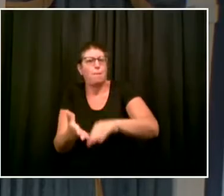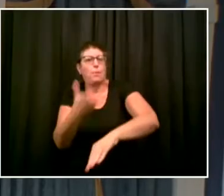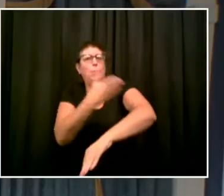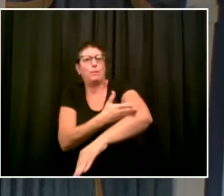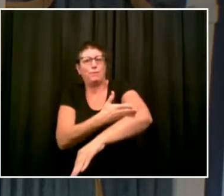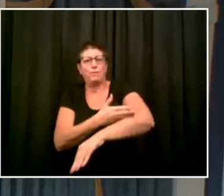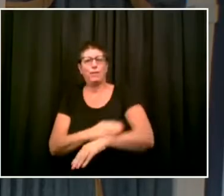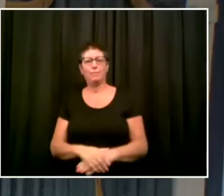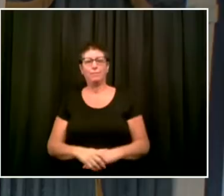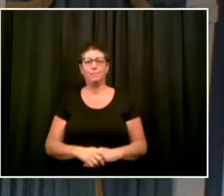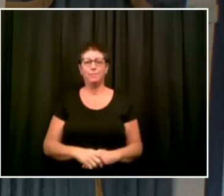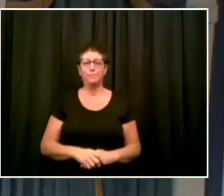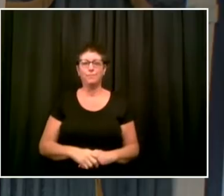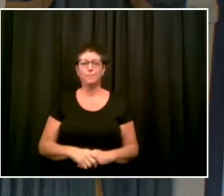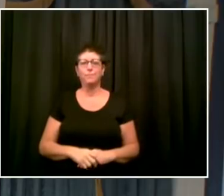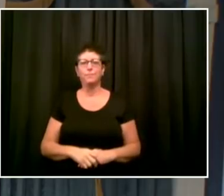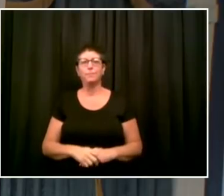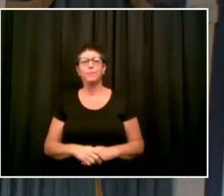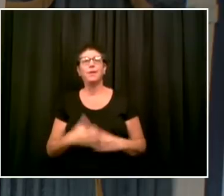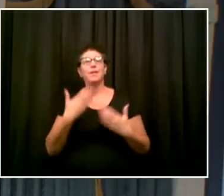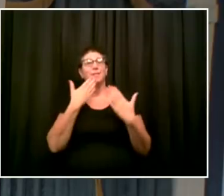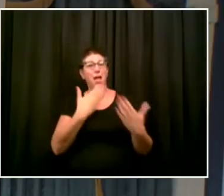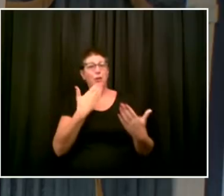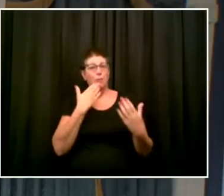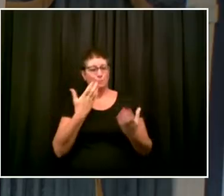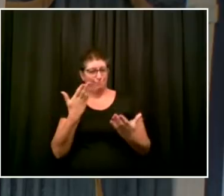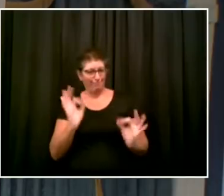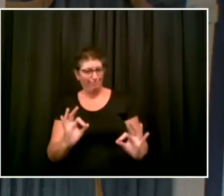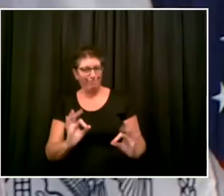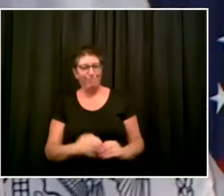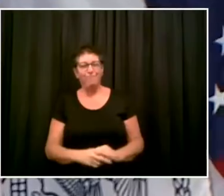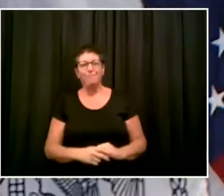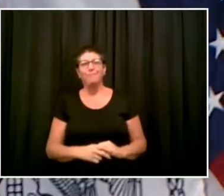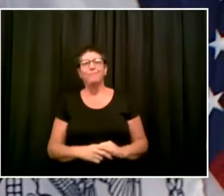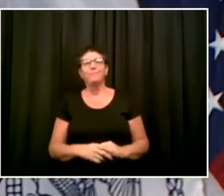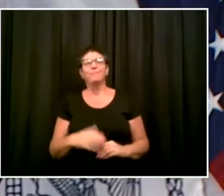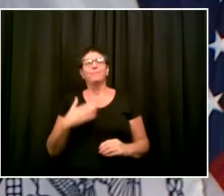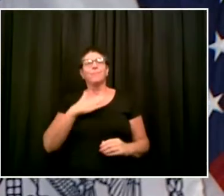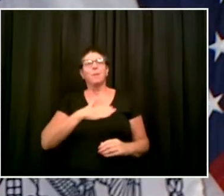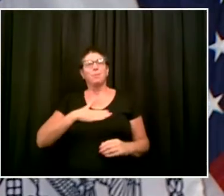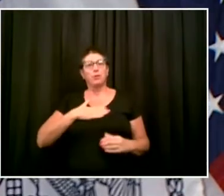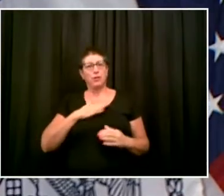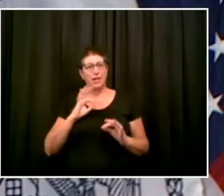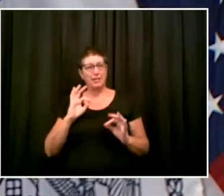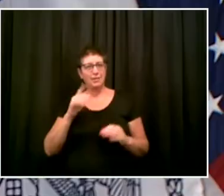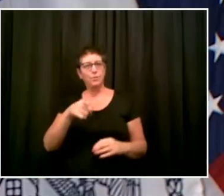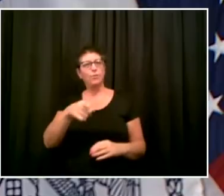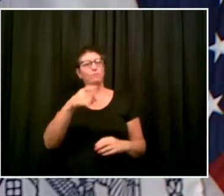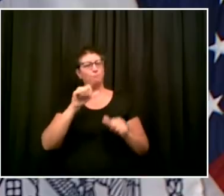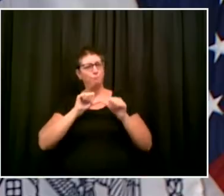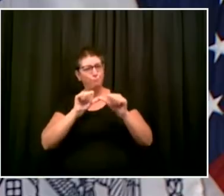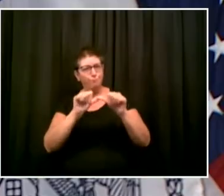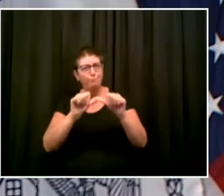CONTIE NUTO BUILD TRUST, AND TRUST AT THIS POINT IS CRITICAL. THANK YOU VERY MUCH COMMISSIONER.